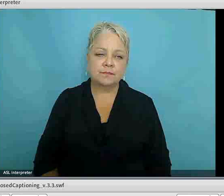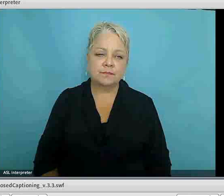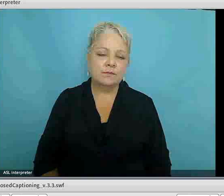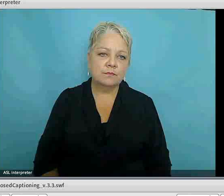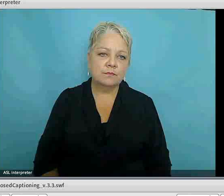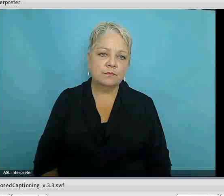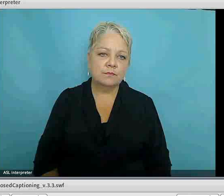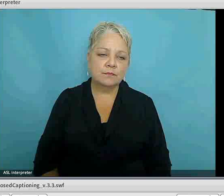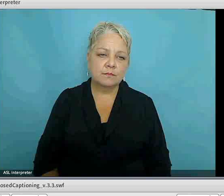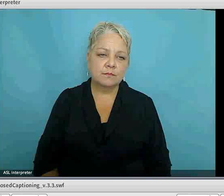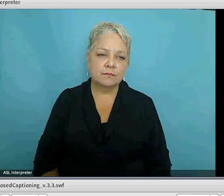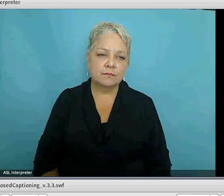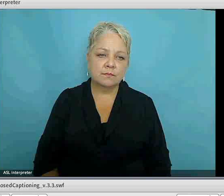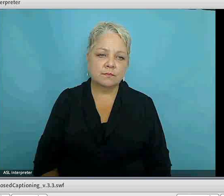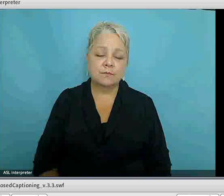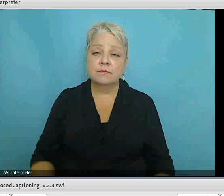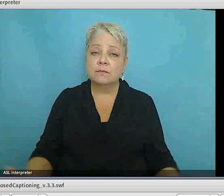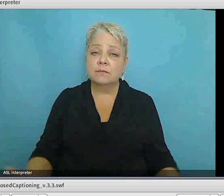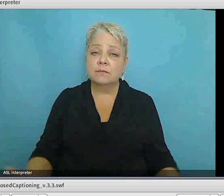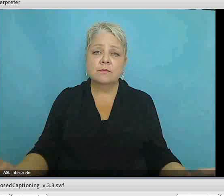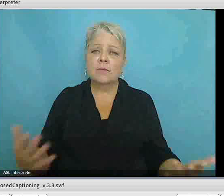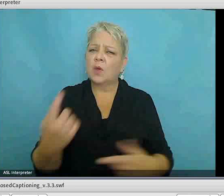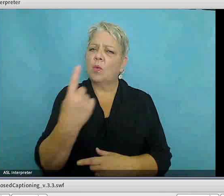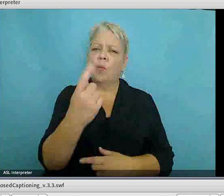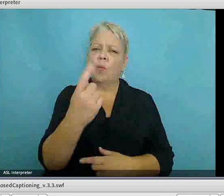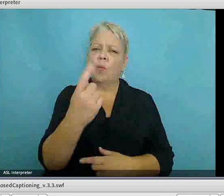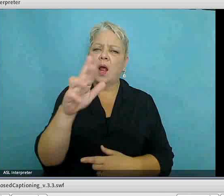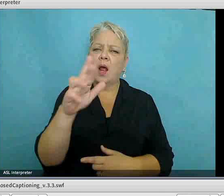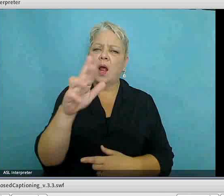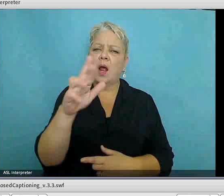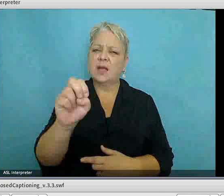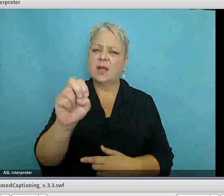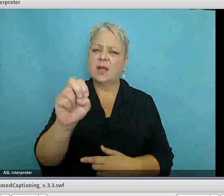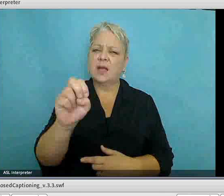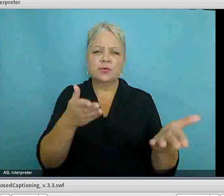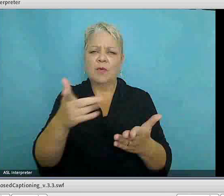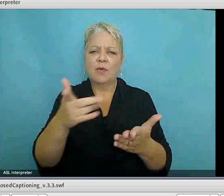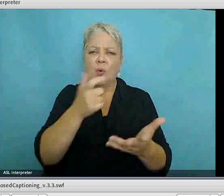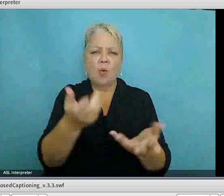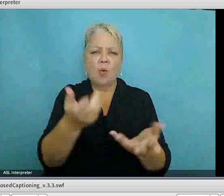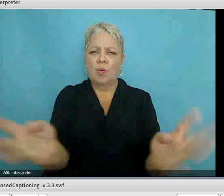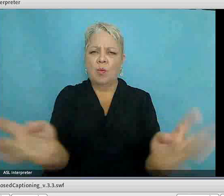So what is the target population? Who are we trying to serve in One Care?